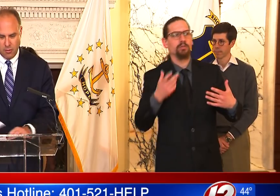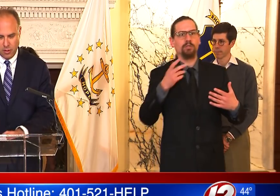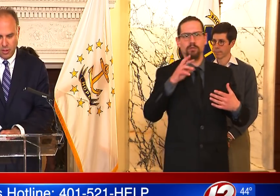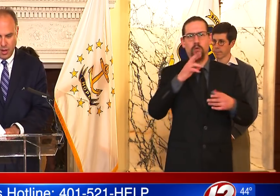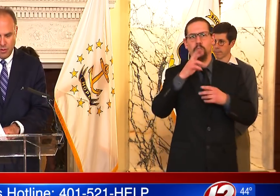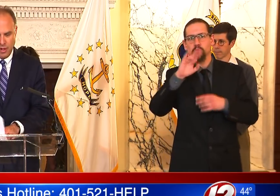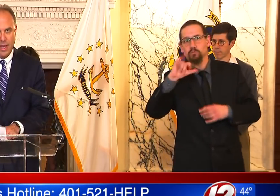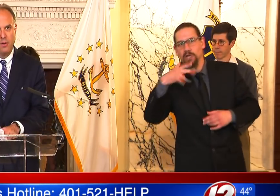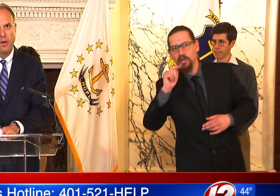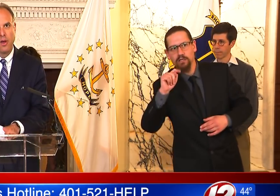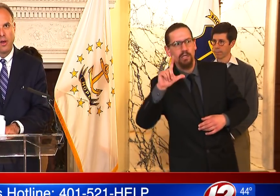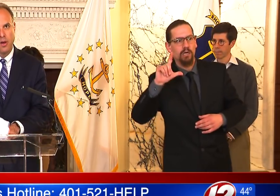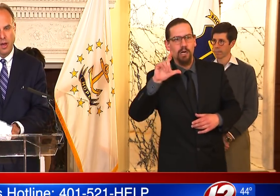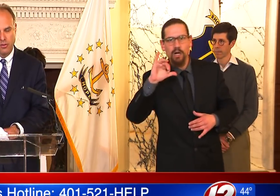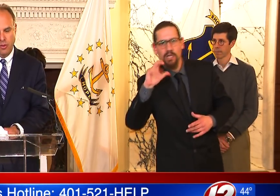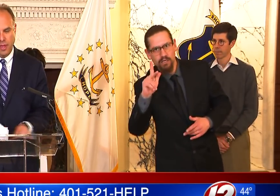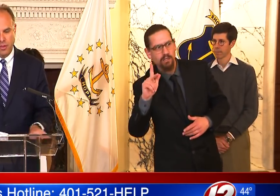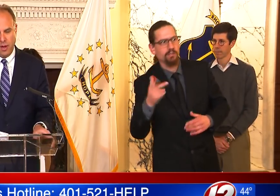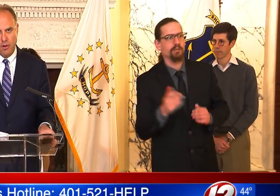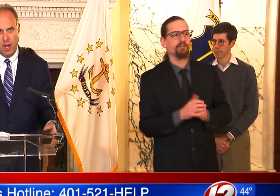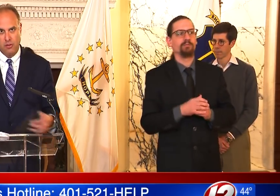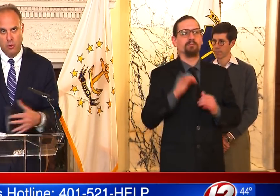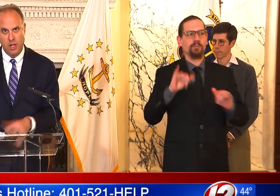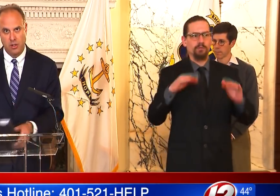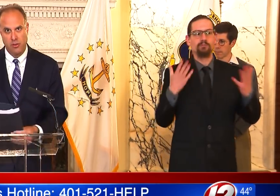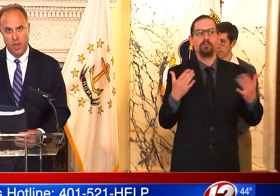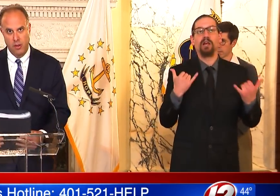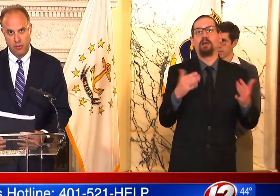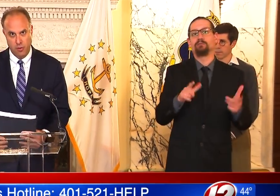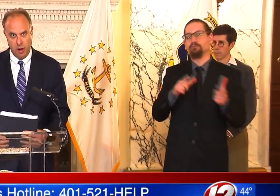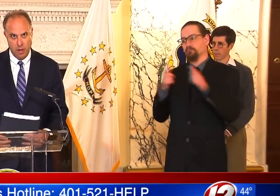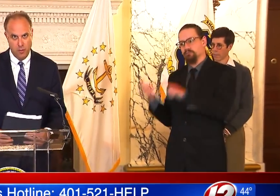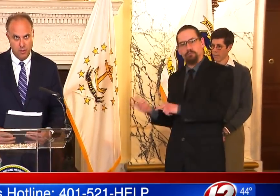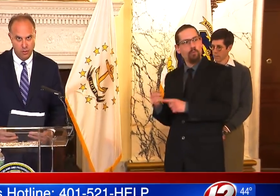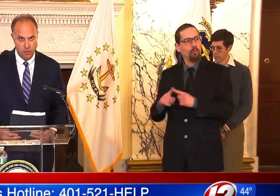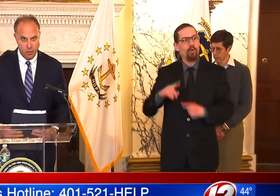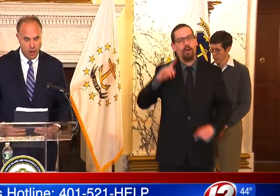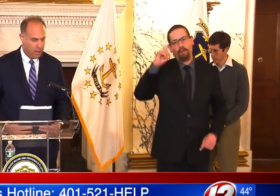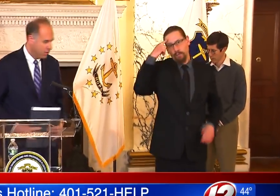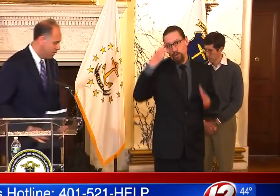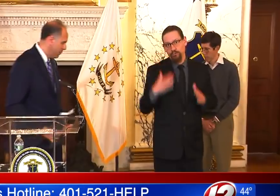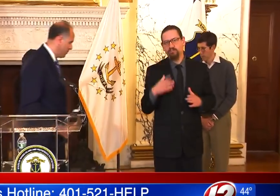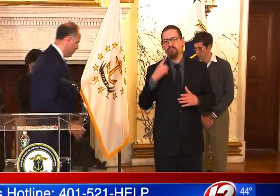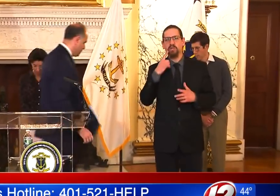INFOSYS, -- VERTICAL 6, INFOSYS. THANK YOU FOR STEPPING UP IN ACCORDANCE WITH THE GOVERNOR'S